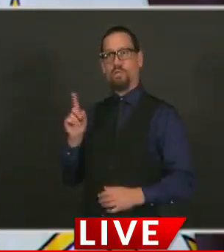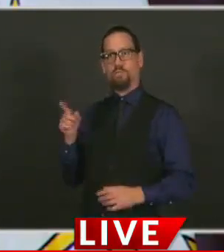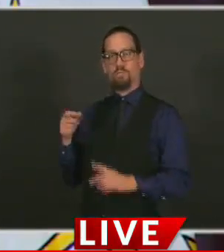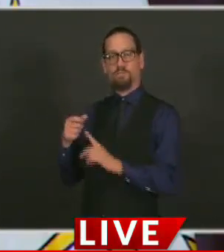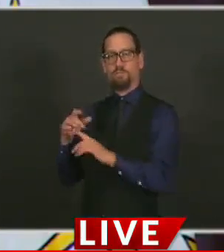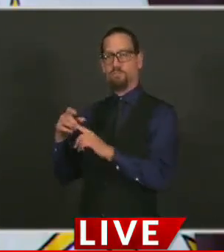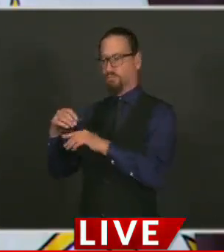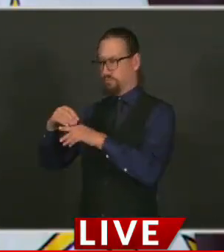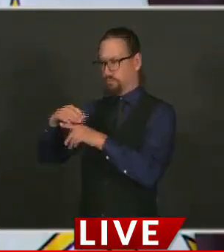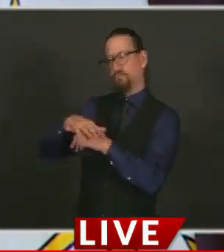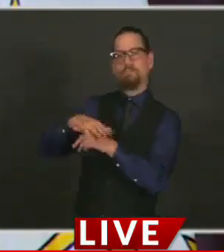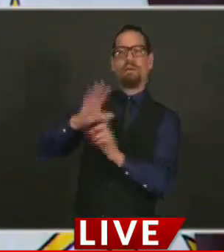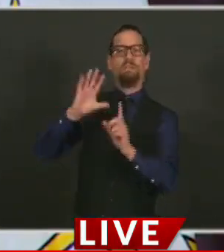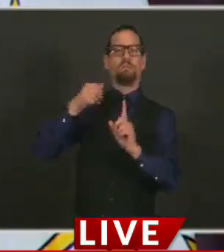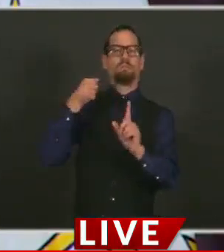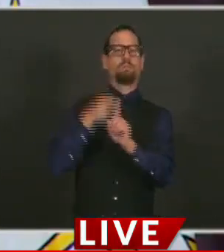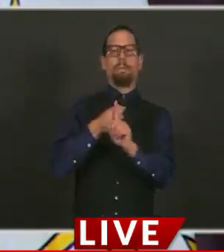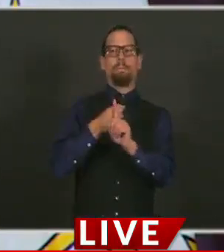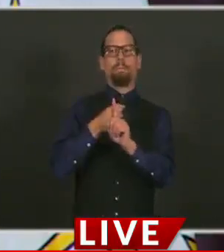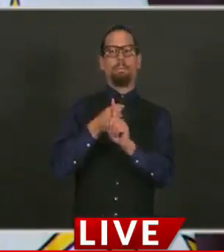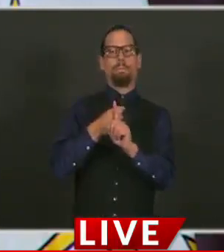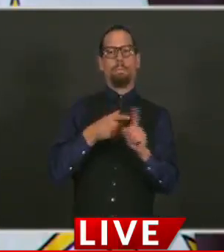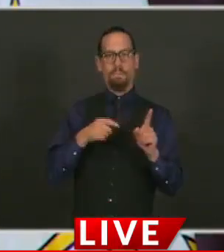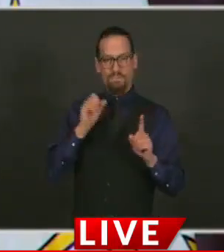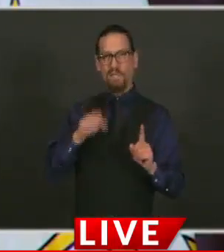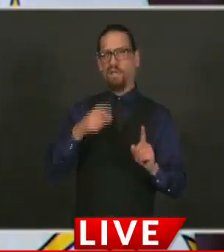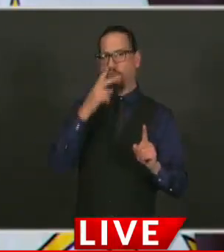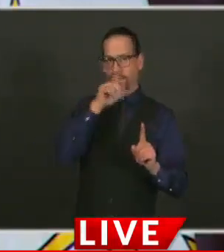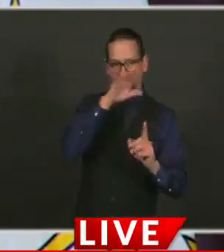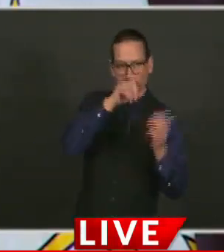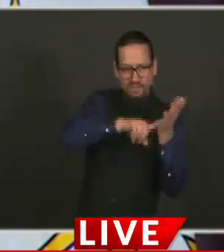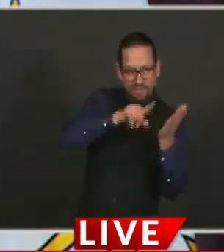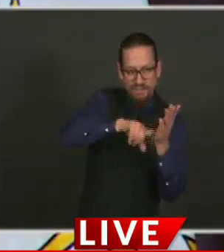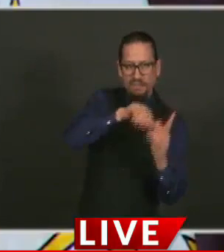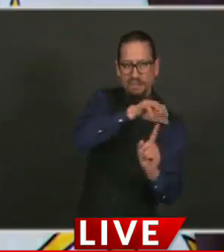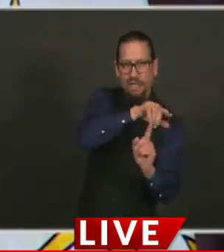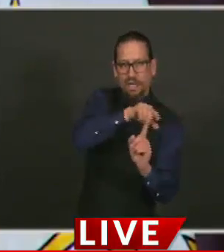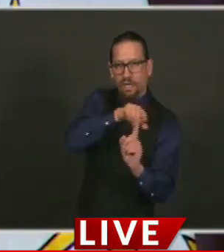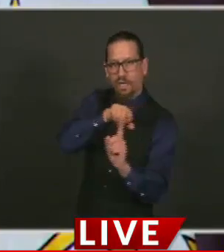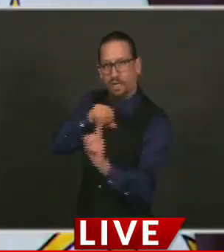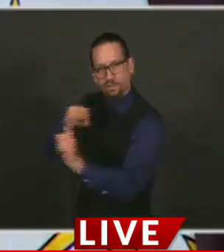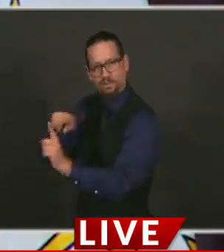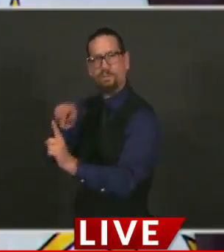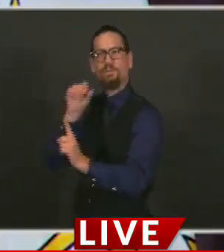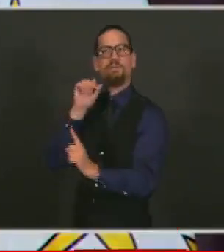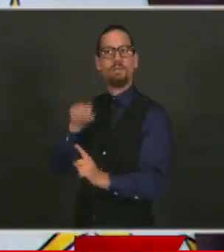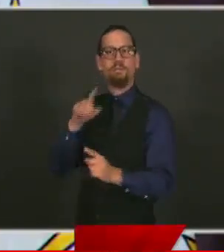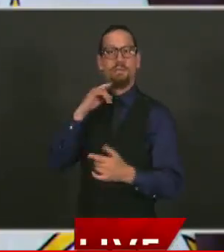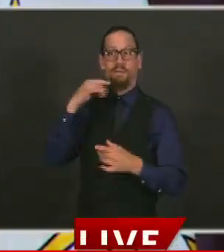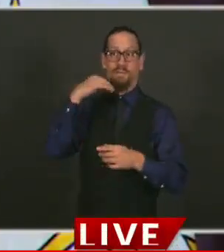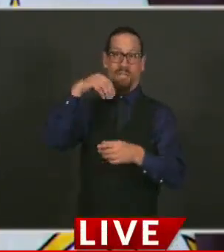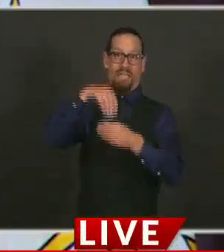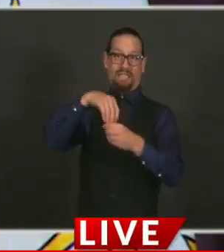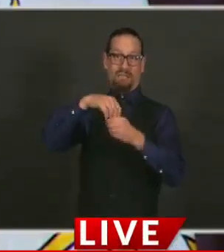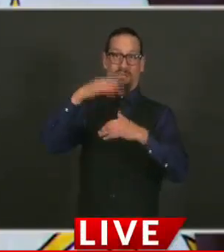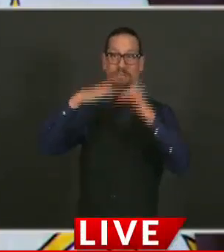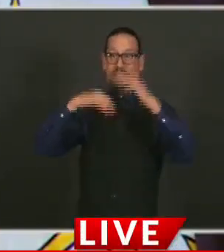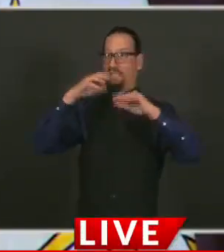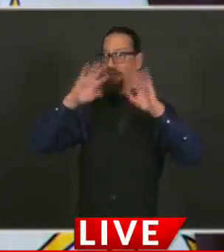SCENARIOS WHERE SOMEONE ELSE MAY HAVE BEEN SICK AS A STARTING POINT. TO BE ABLE TO HELP. ALSO, LOOK AT WHERE SOMEONE